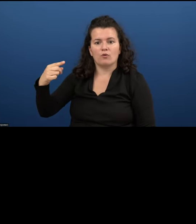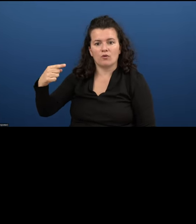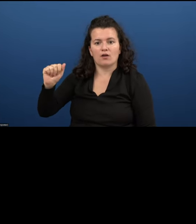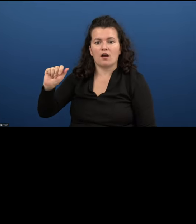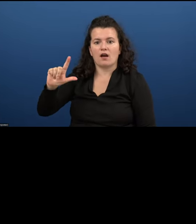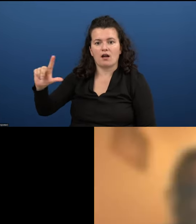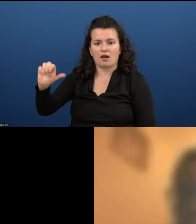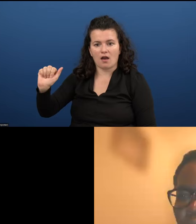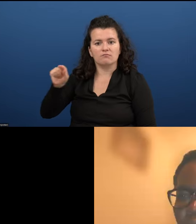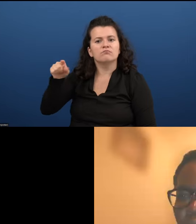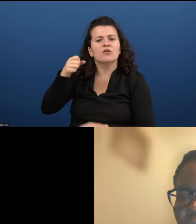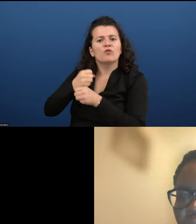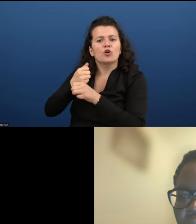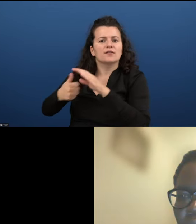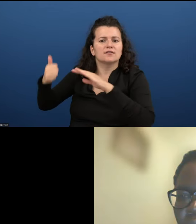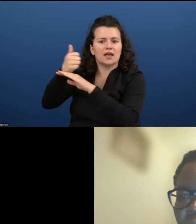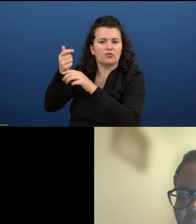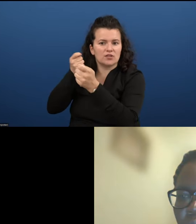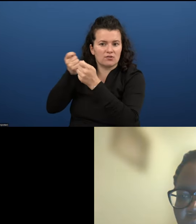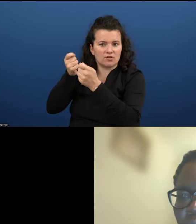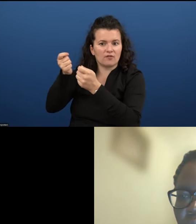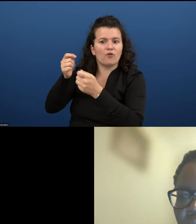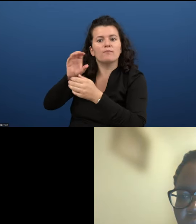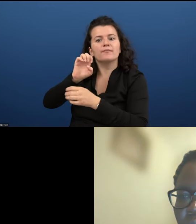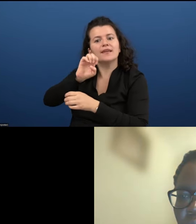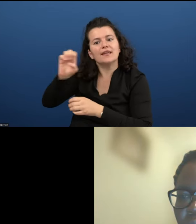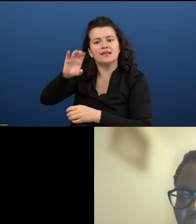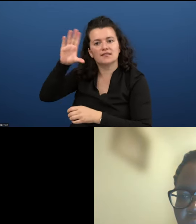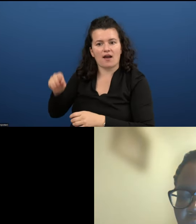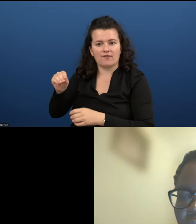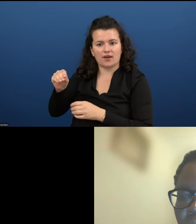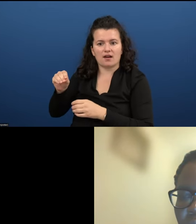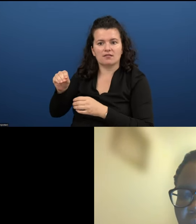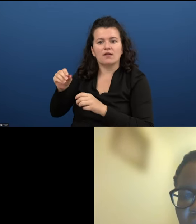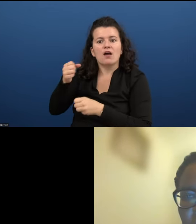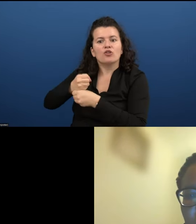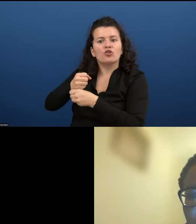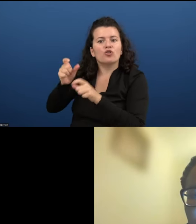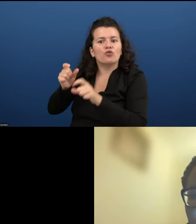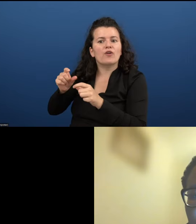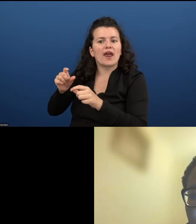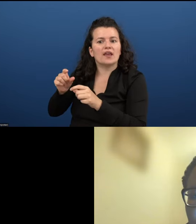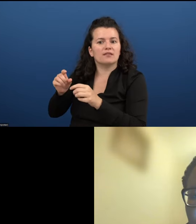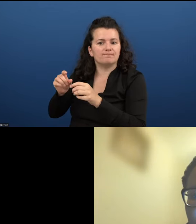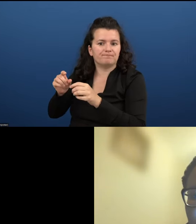to the employment of persons with disabilities, 16:25:57 as well as a career development.